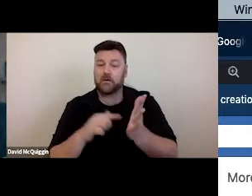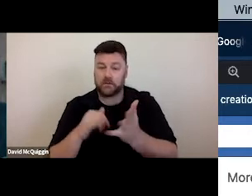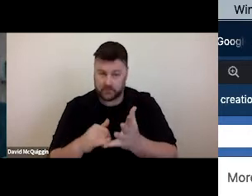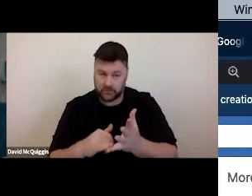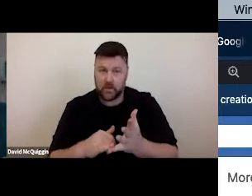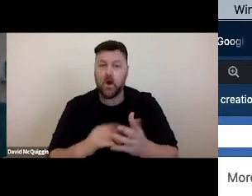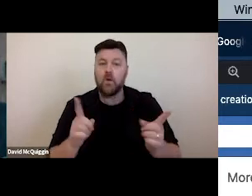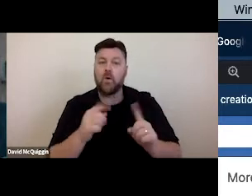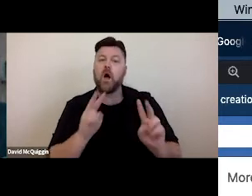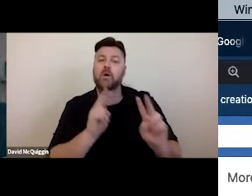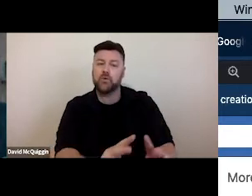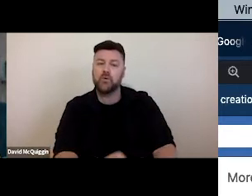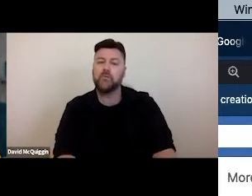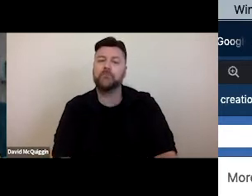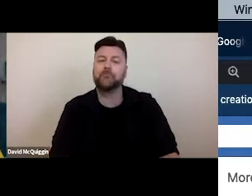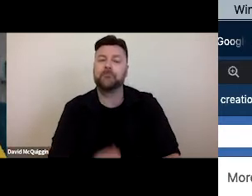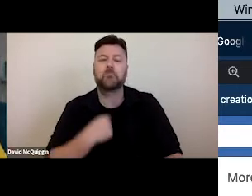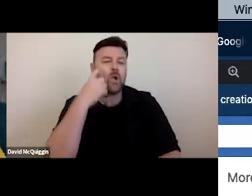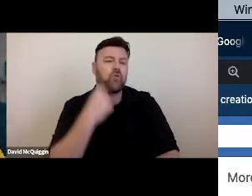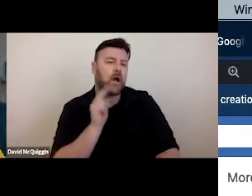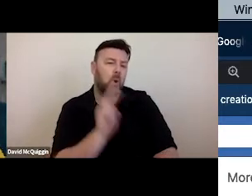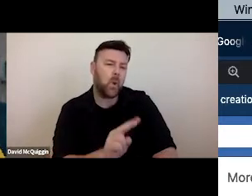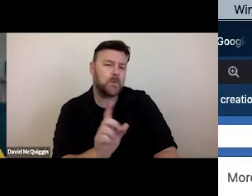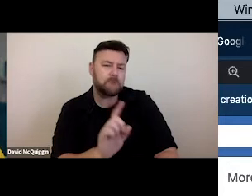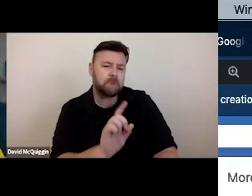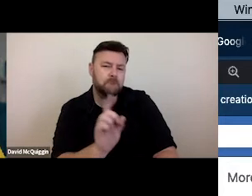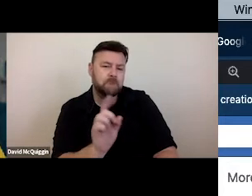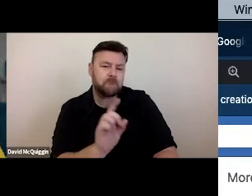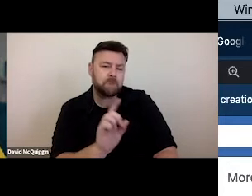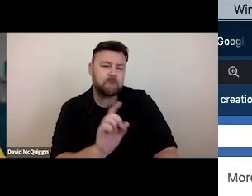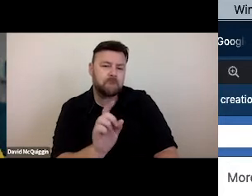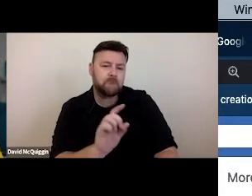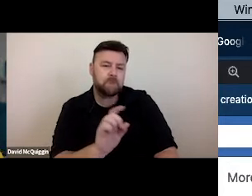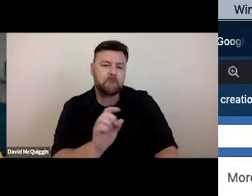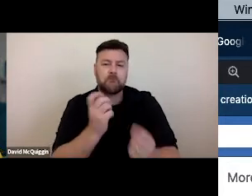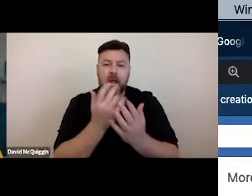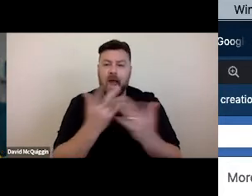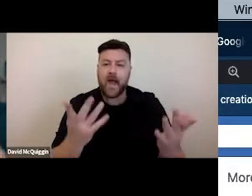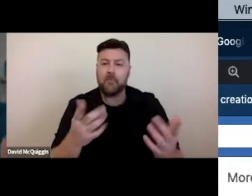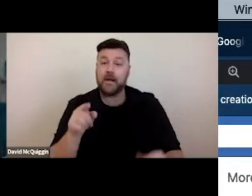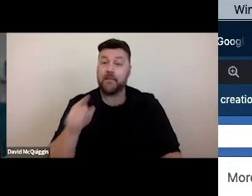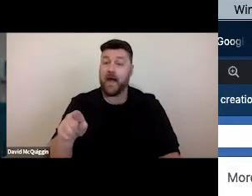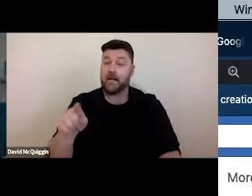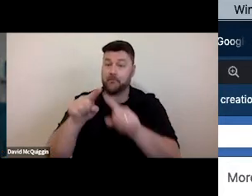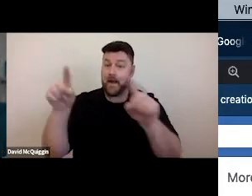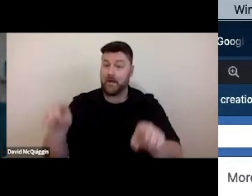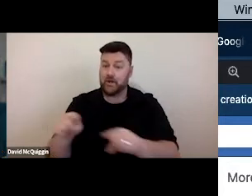and look at pages and I want to see how many likes the page has, how many subscribers they have.